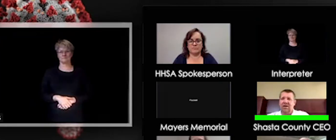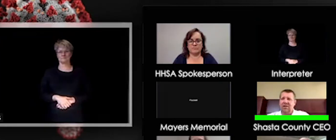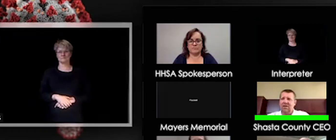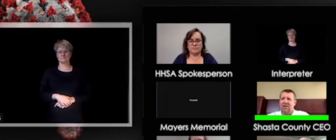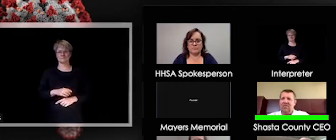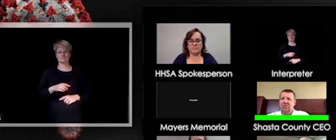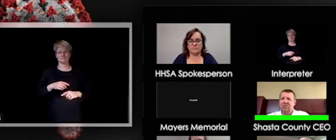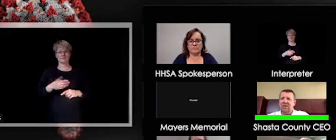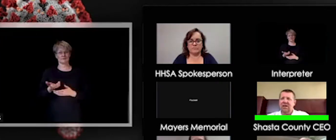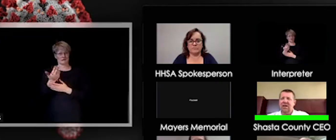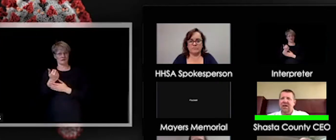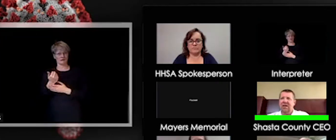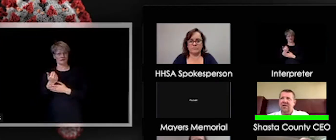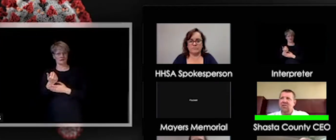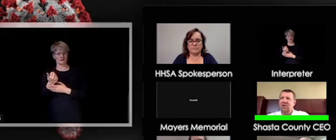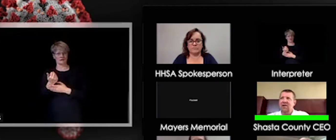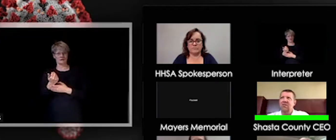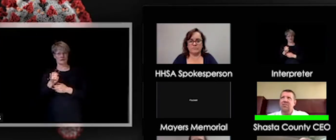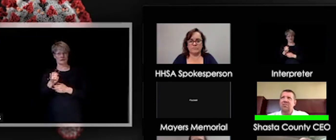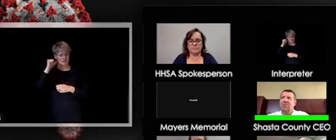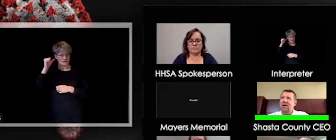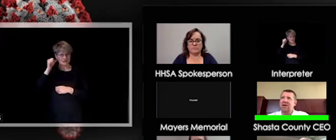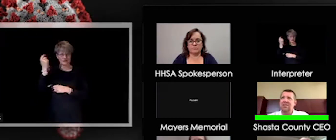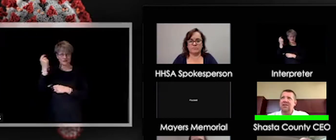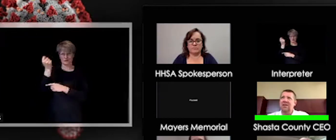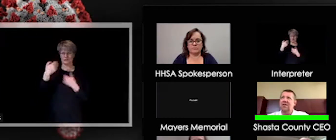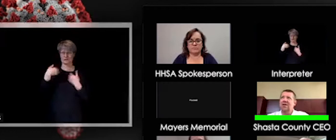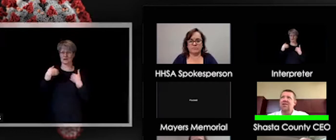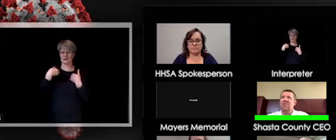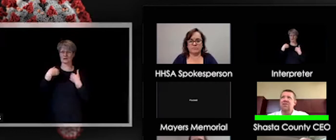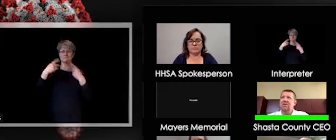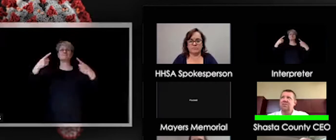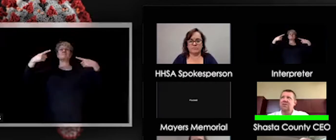hearing on Tuesday, as well, where people got a chance to come in and voice some of